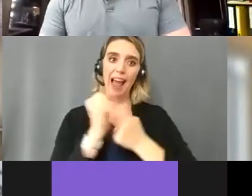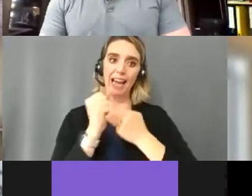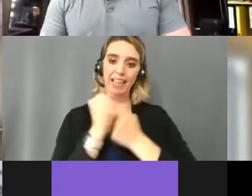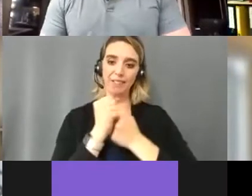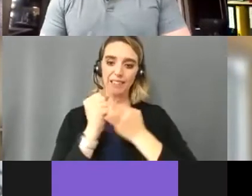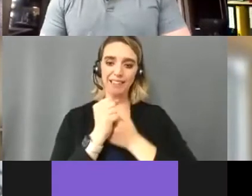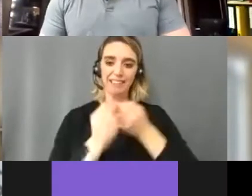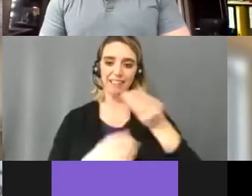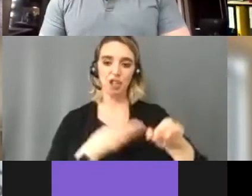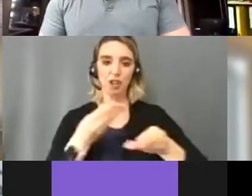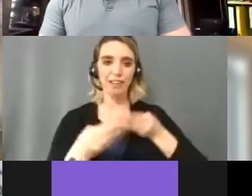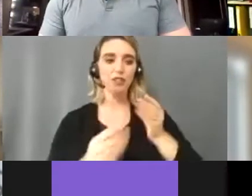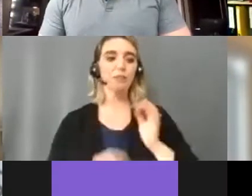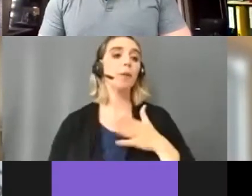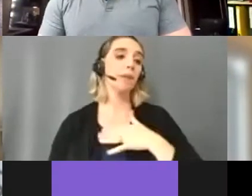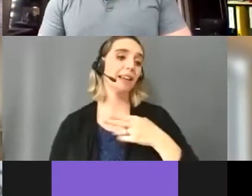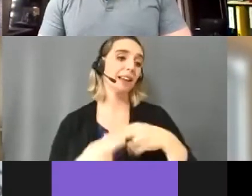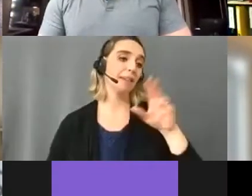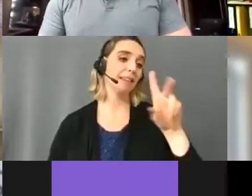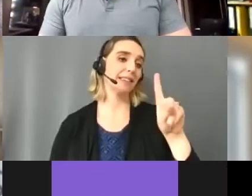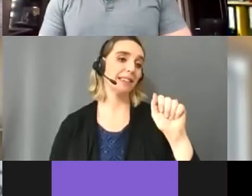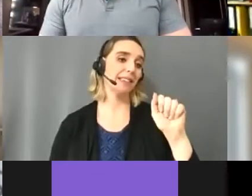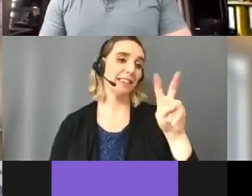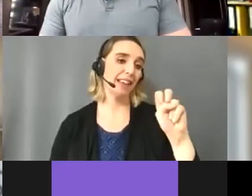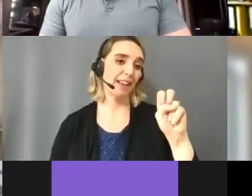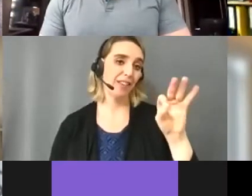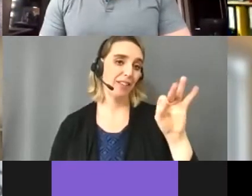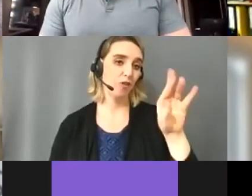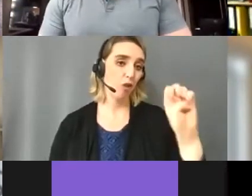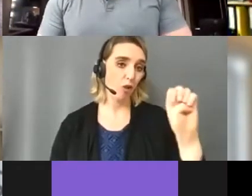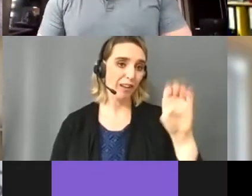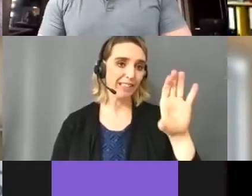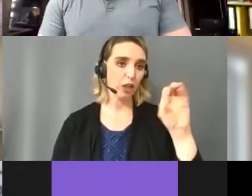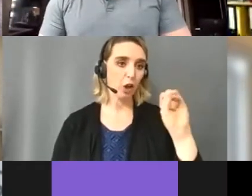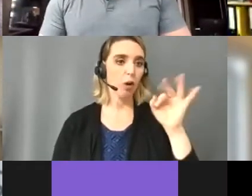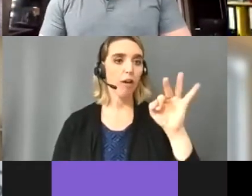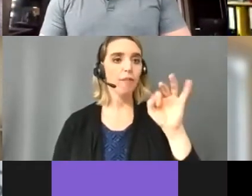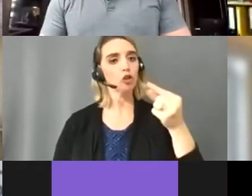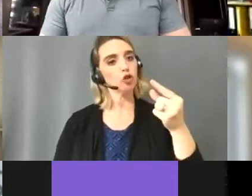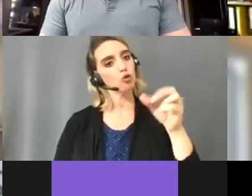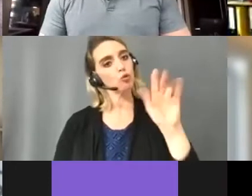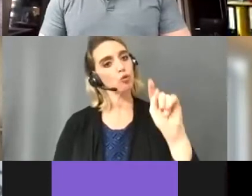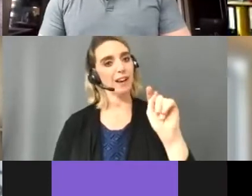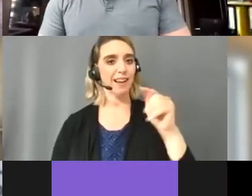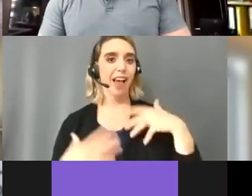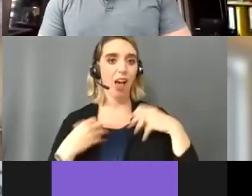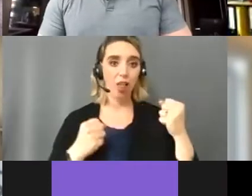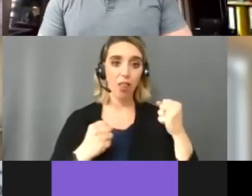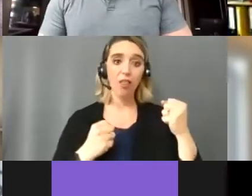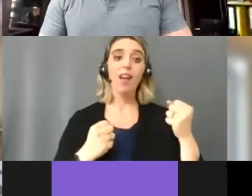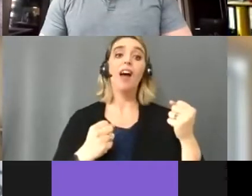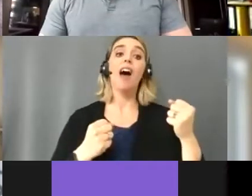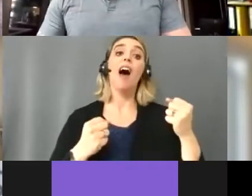I am Dave Fuehrer, the CEO of GRYT Health. I'm a cancer survivor and a cancer caregiver.